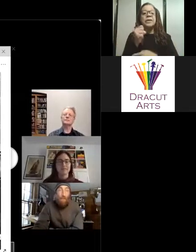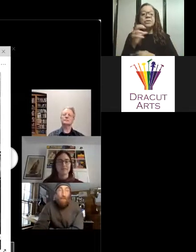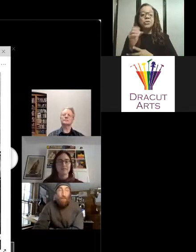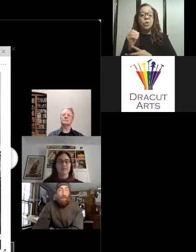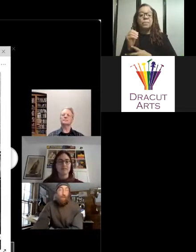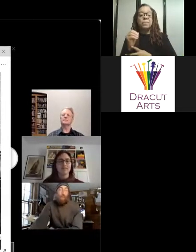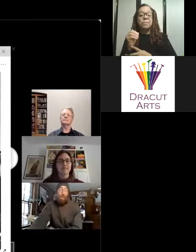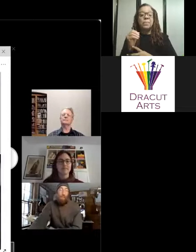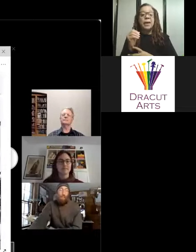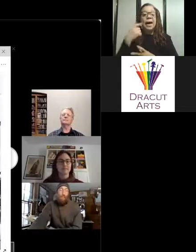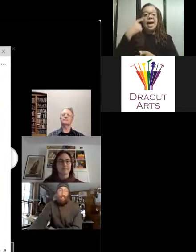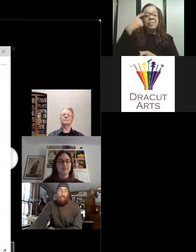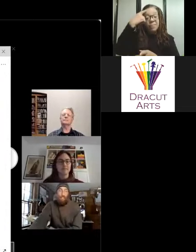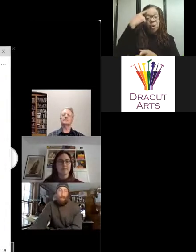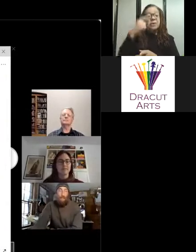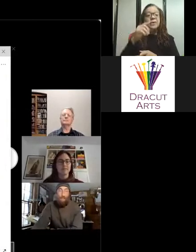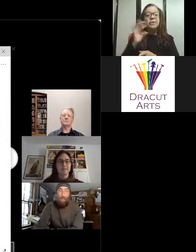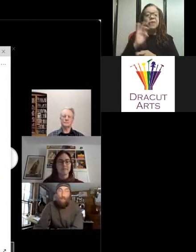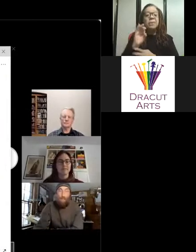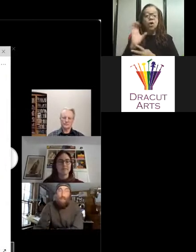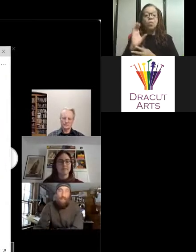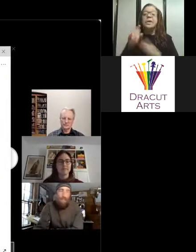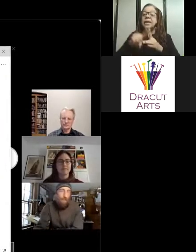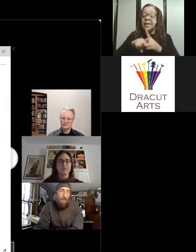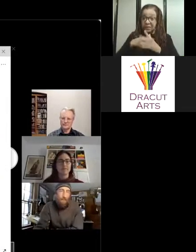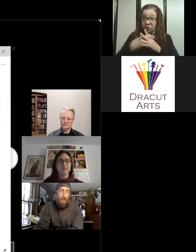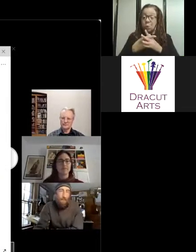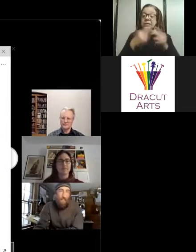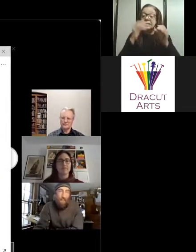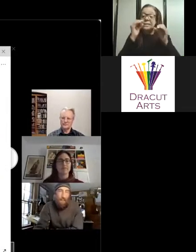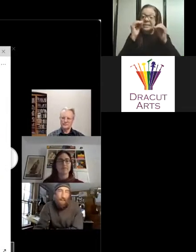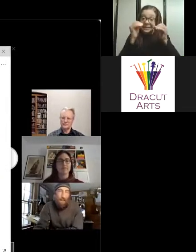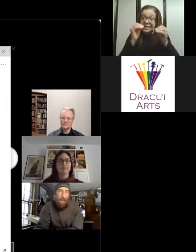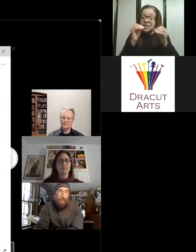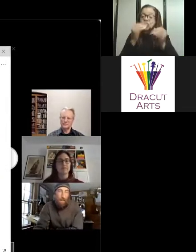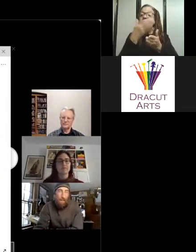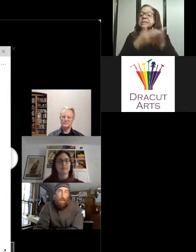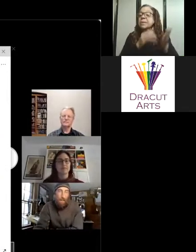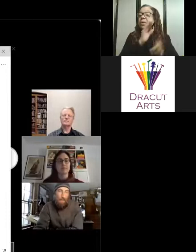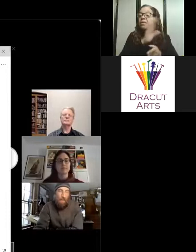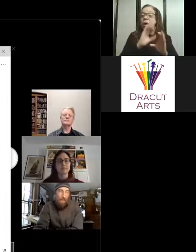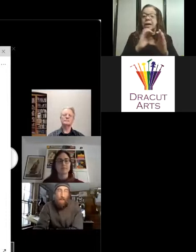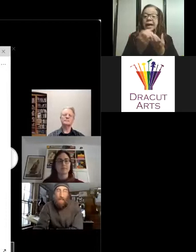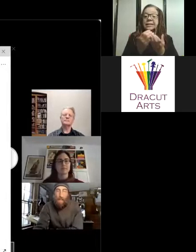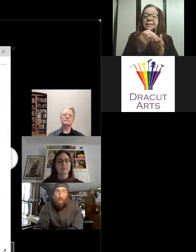two I drew Freeman Colby starting to teach some of Nurse Sarah Lowe's classes. And I wasn't sure if he did or not. But uh I figured he *might* have.